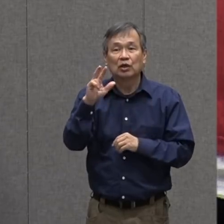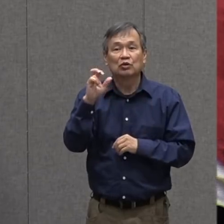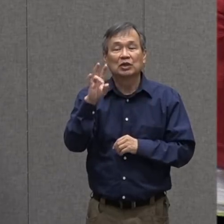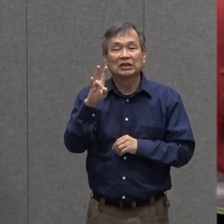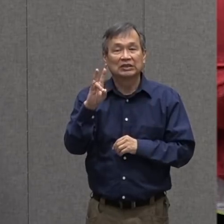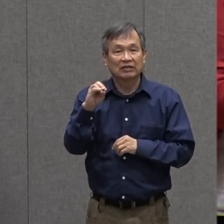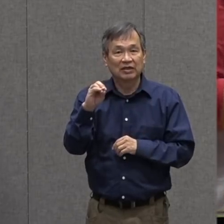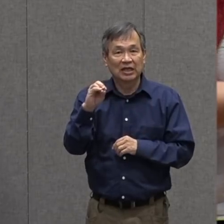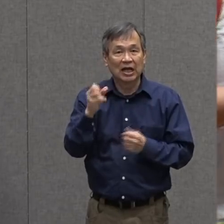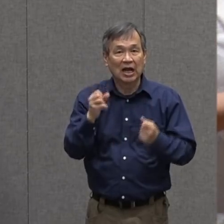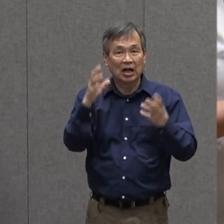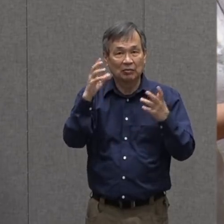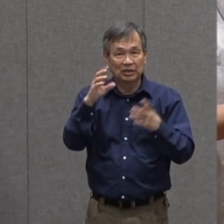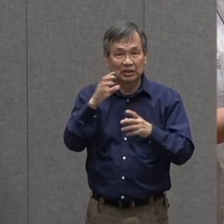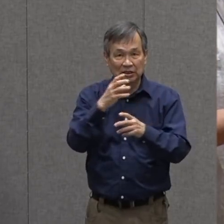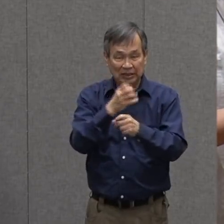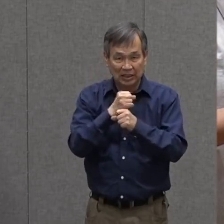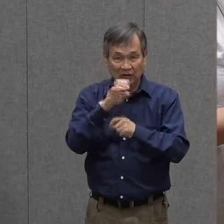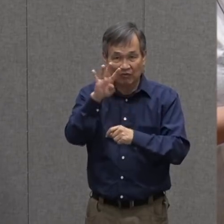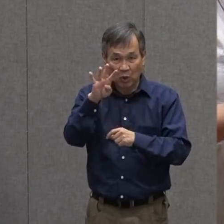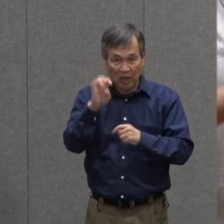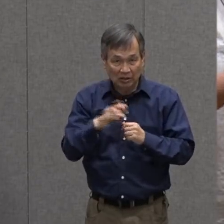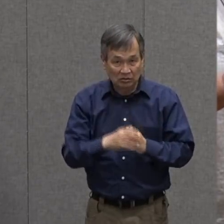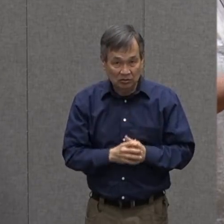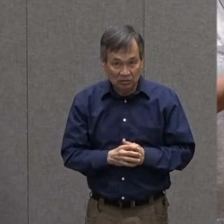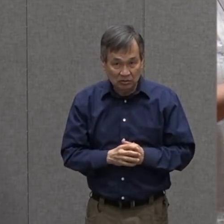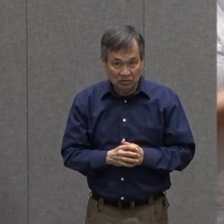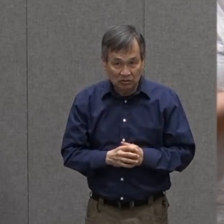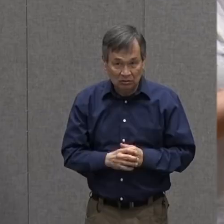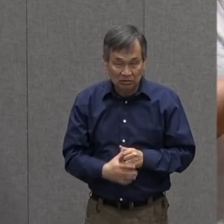How much to get to the 400? Or I can count by tens right?